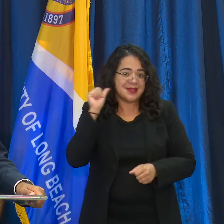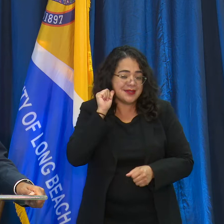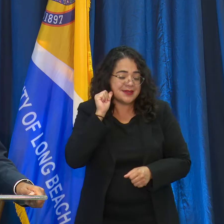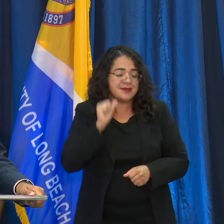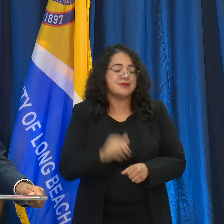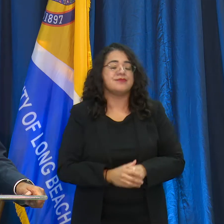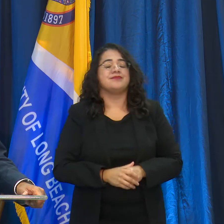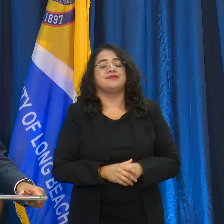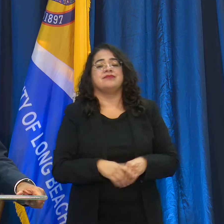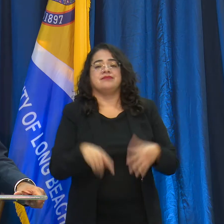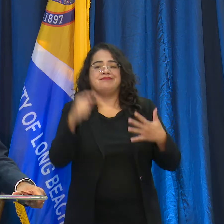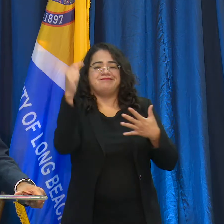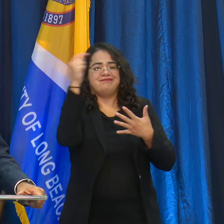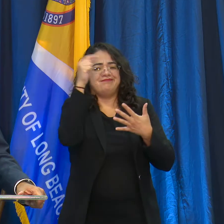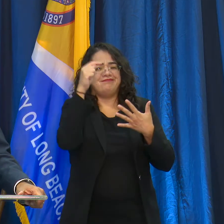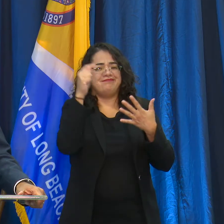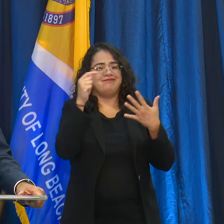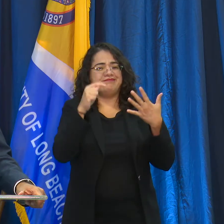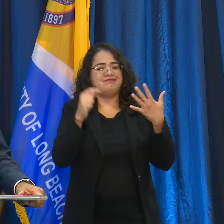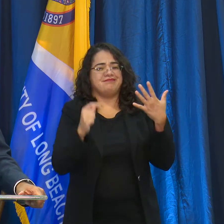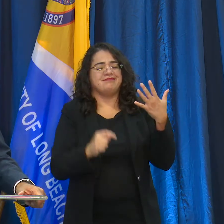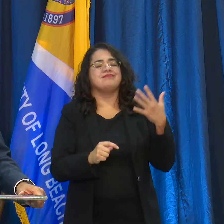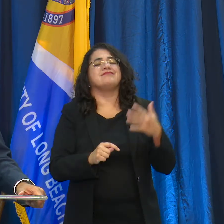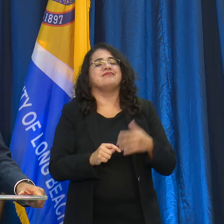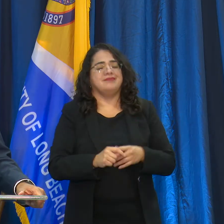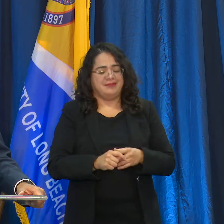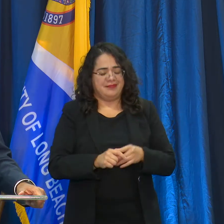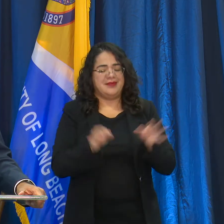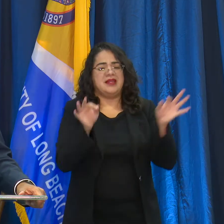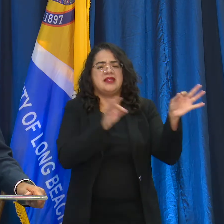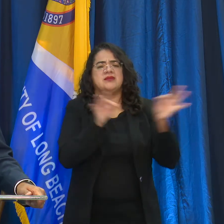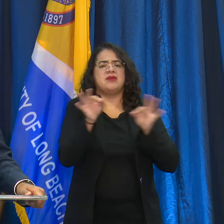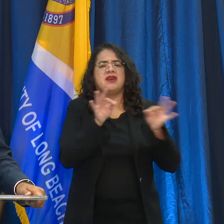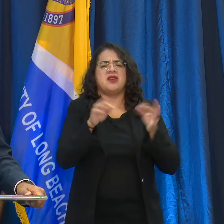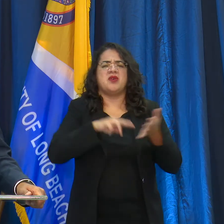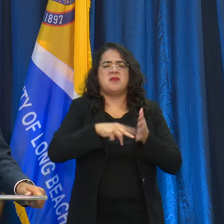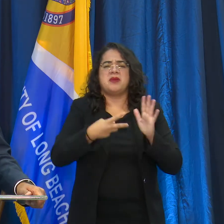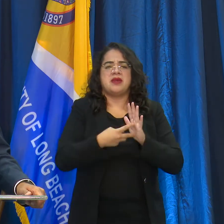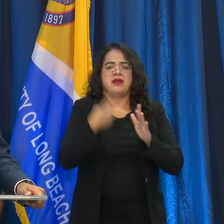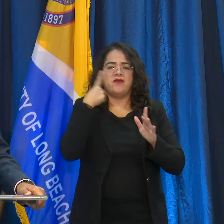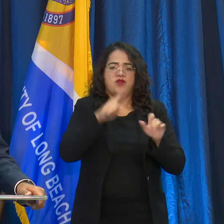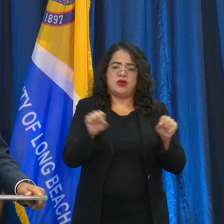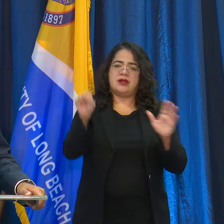various additional statewide closures and I want to walk us through those in a bit. The first thing I want to note, and